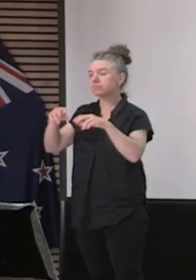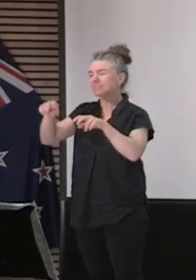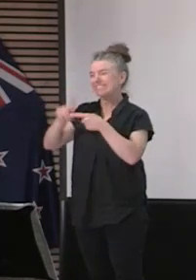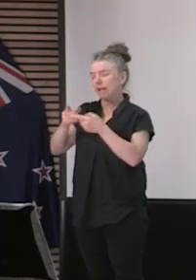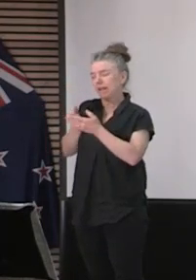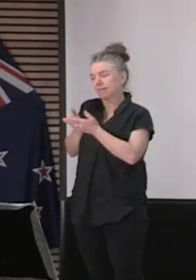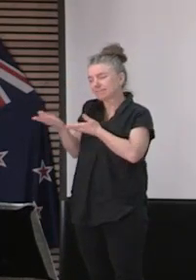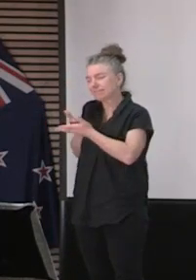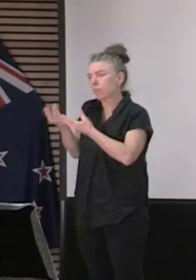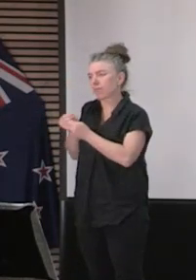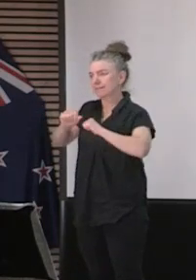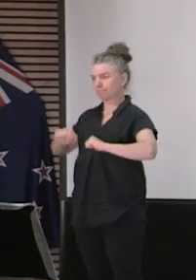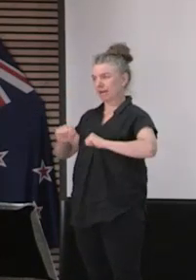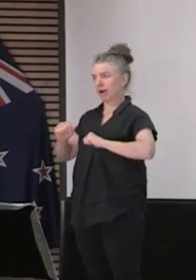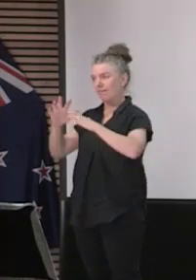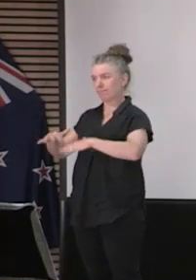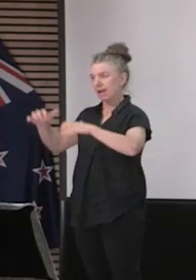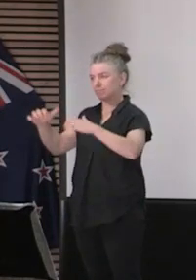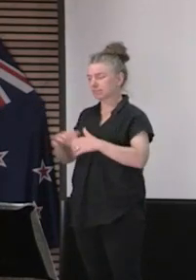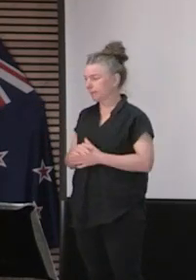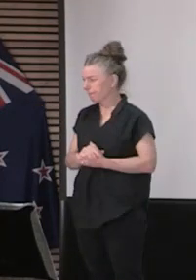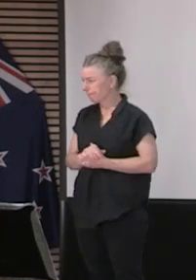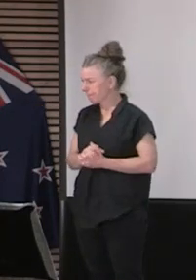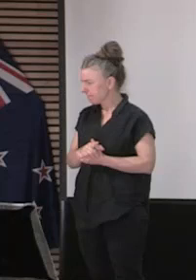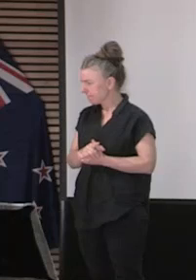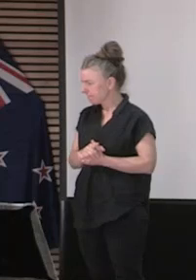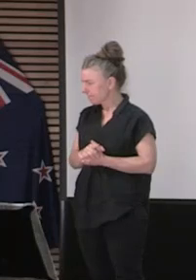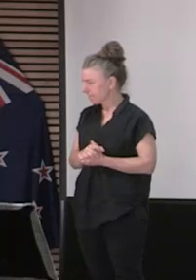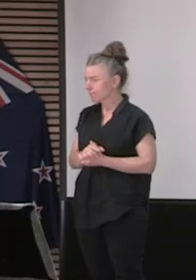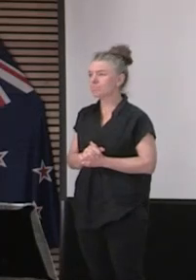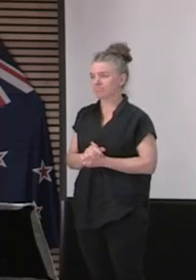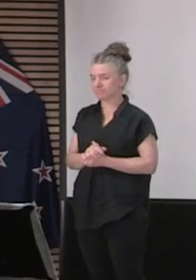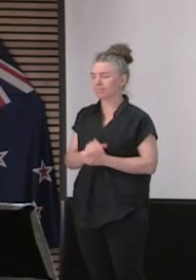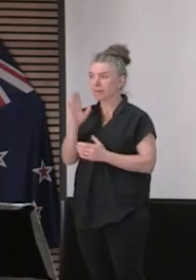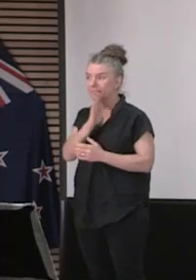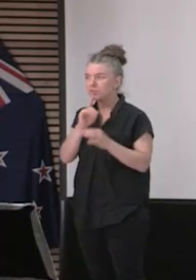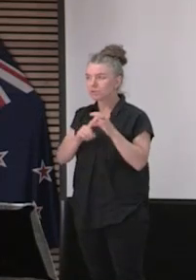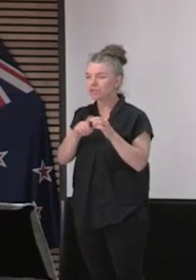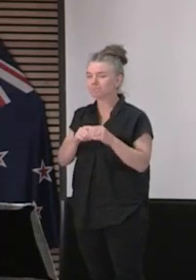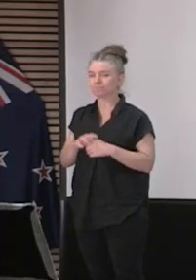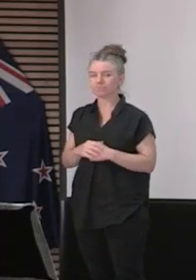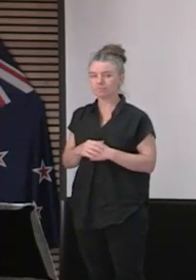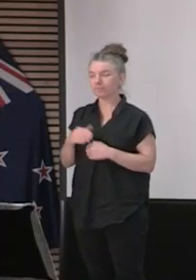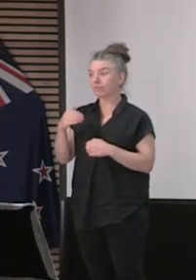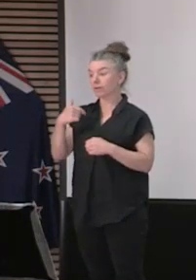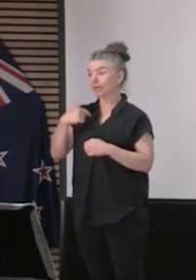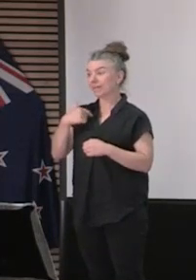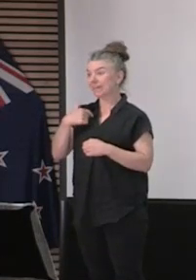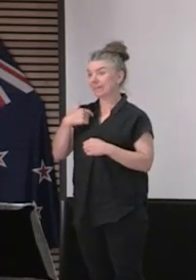As you've seenby what we've done, we wantedto maintain scrutiny whilemaintaining extraordinarypowers.